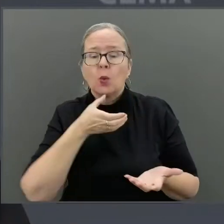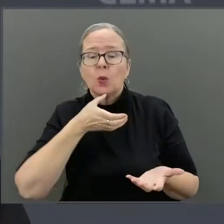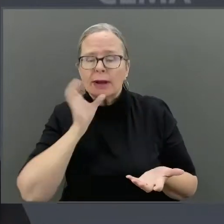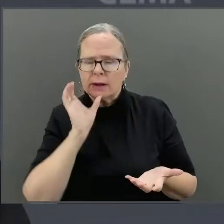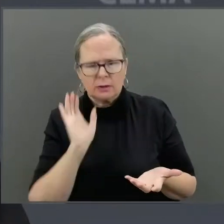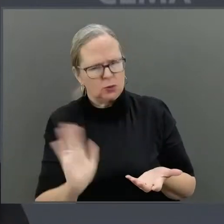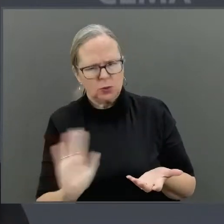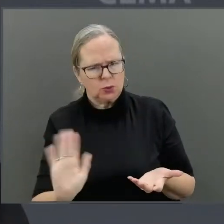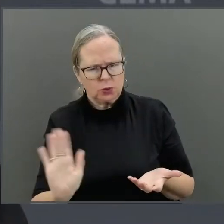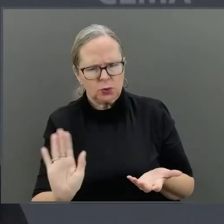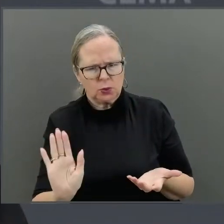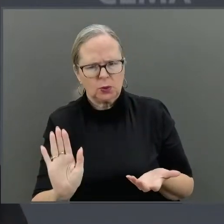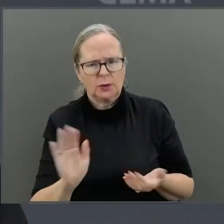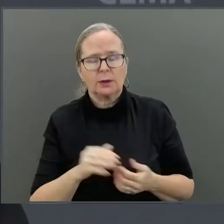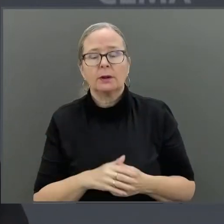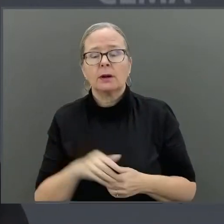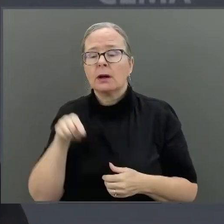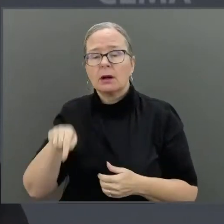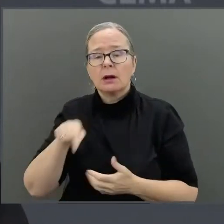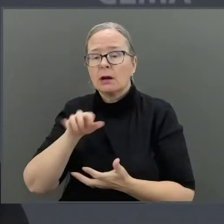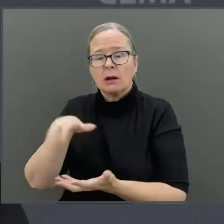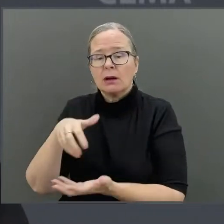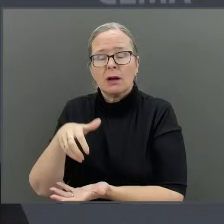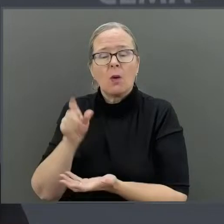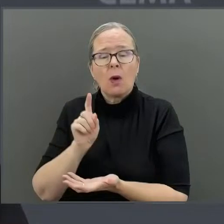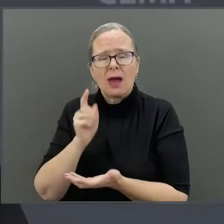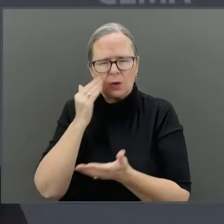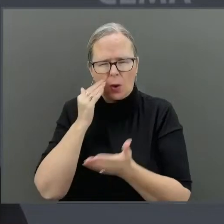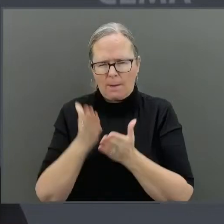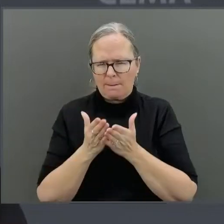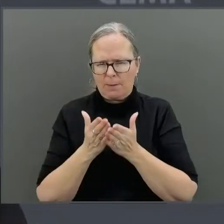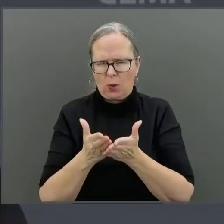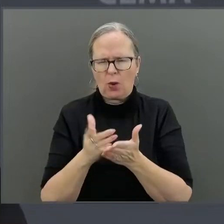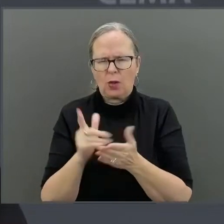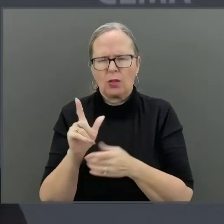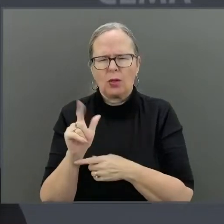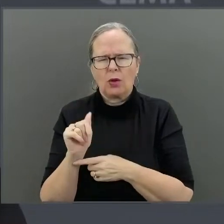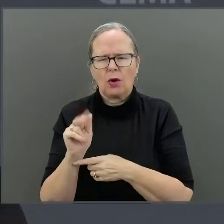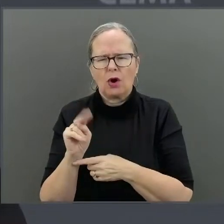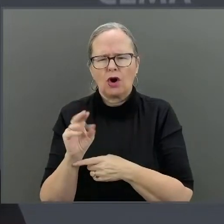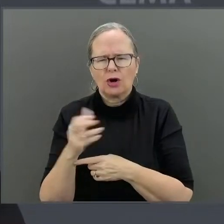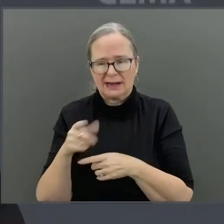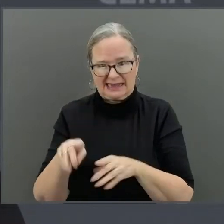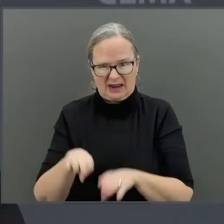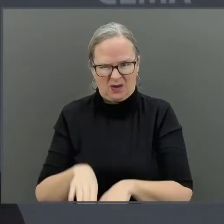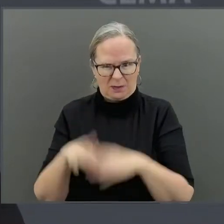be open tomorrow afternoon in the south at the Ogden boat launch please note that the